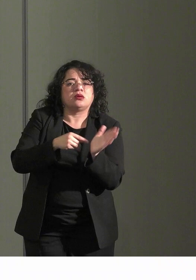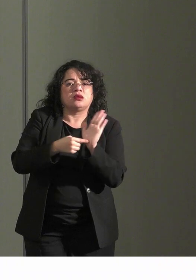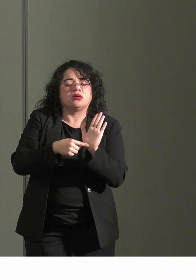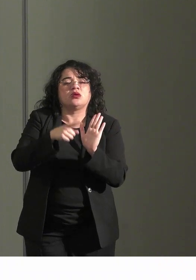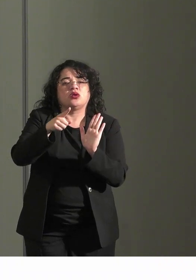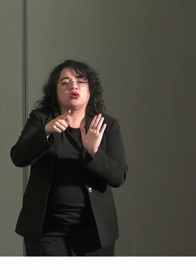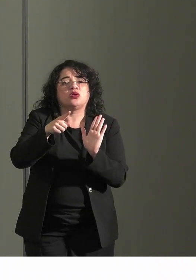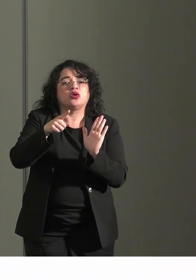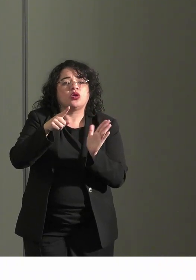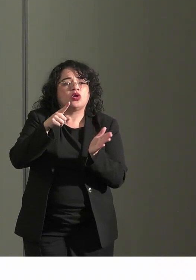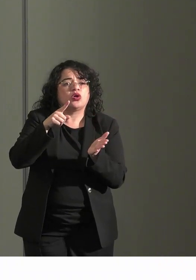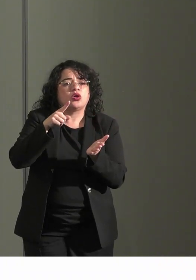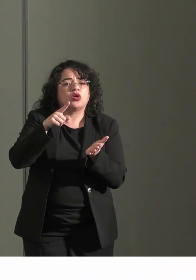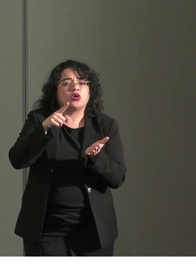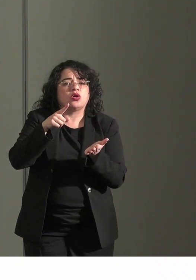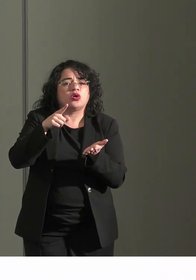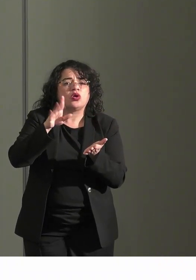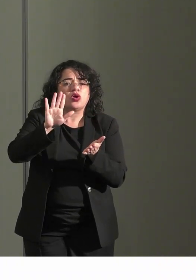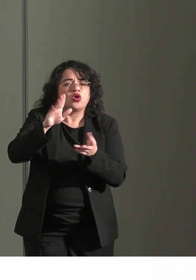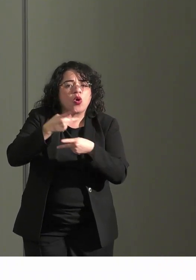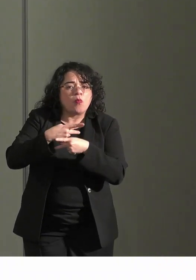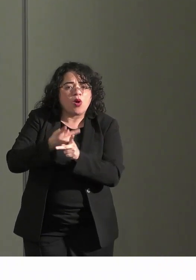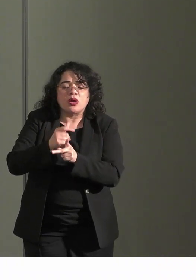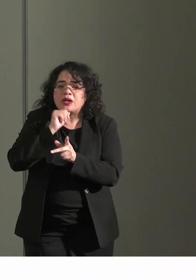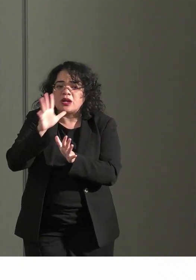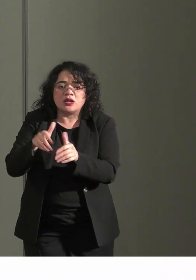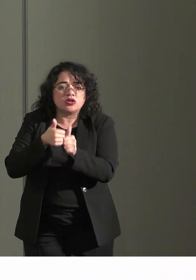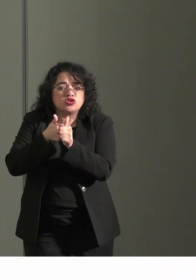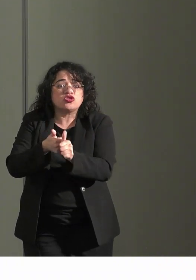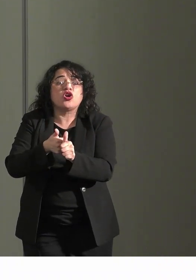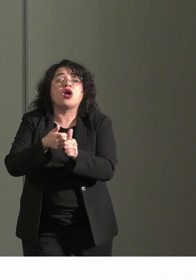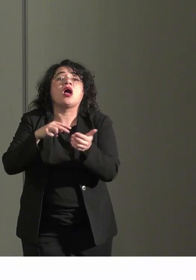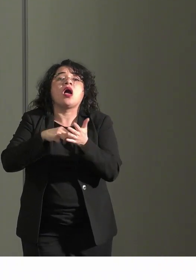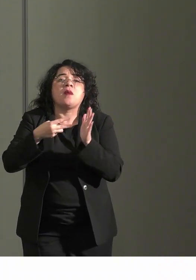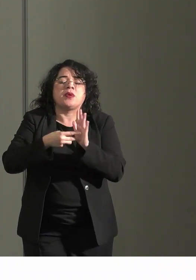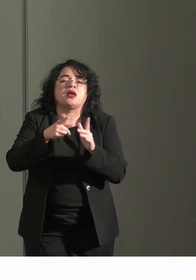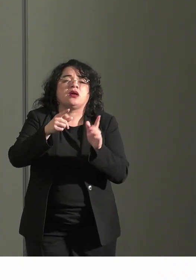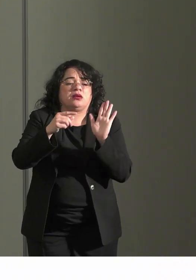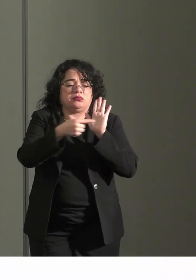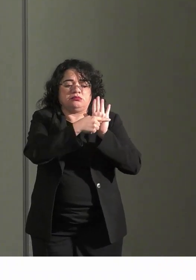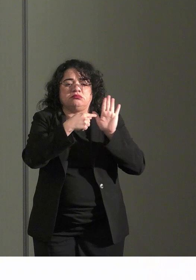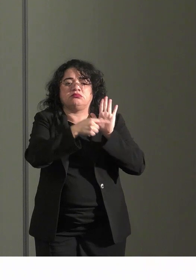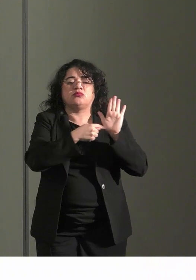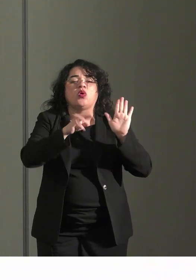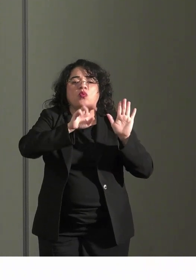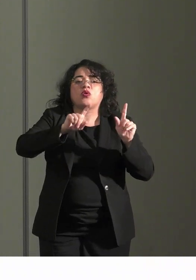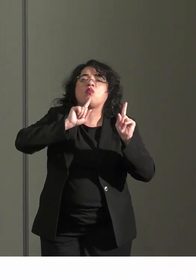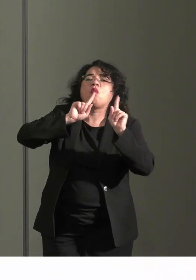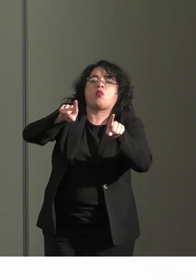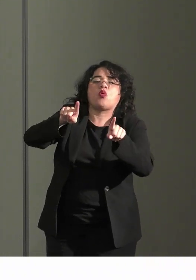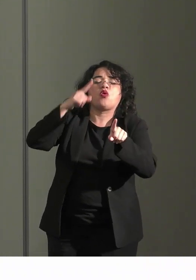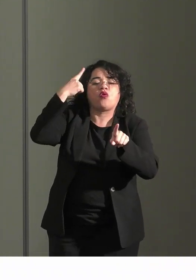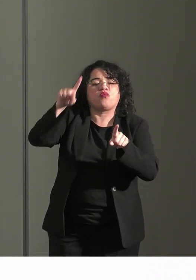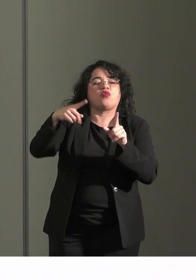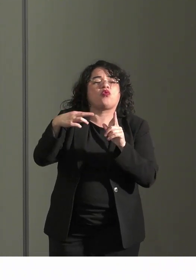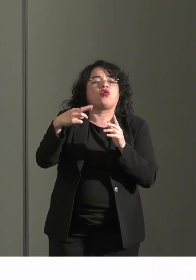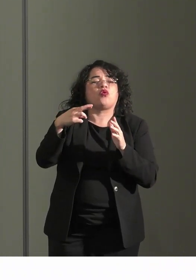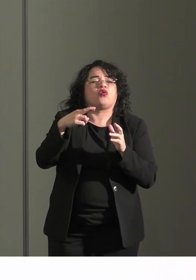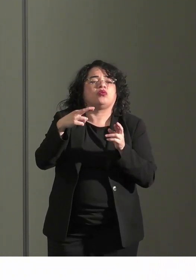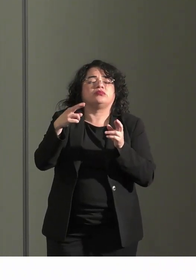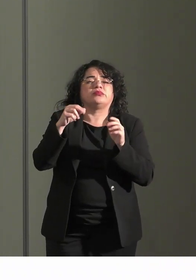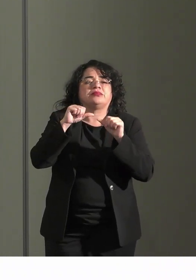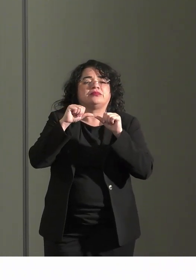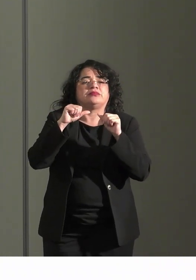or suspect your product or service is not come blient you report it to the authorities and other